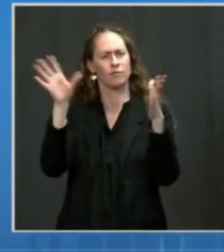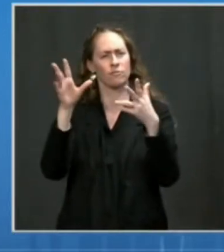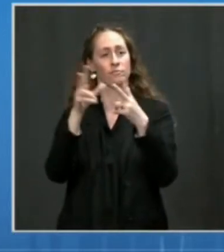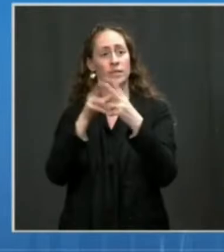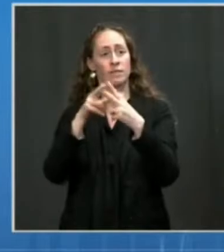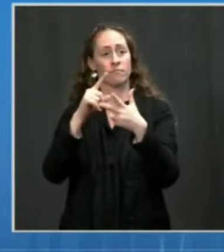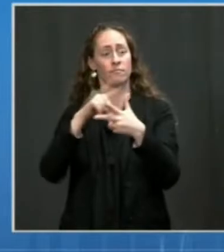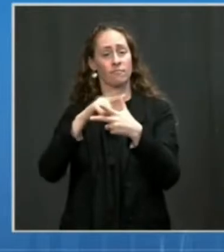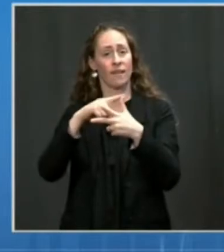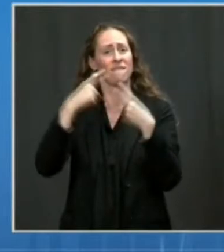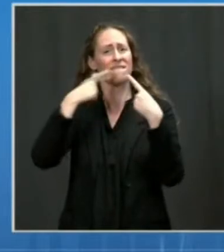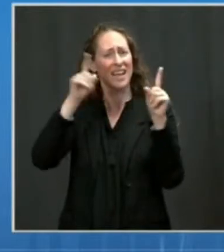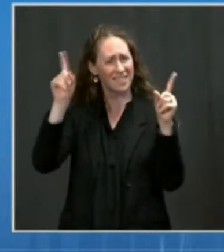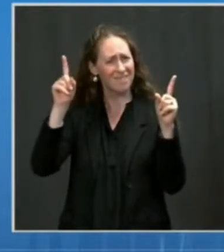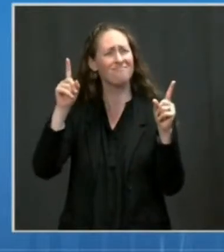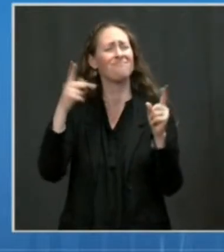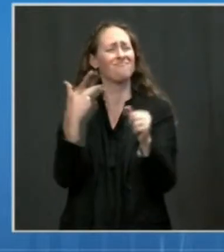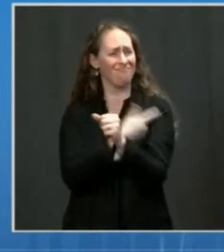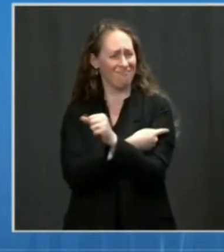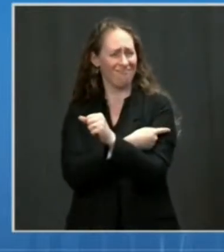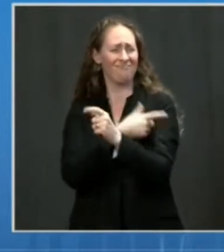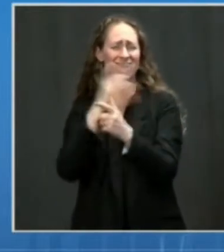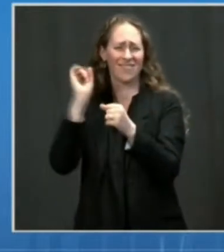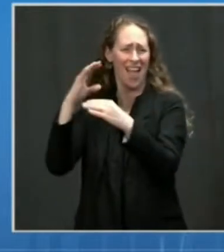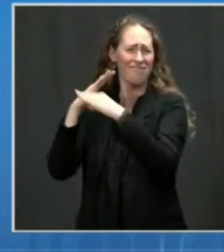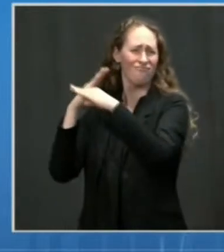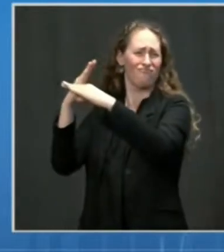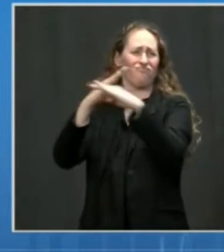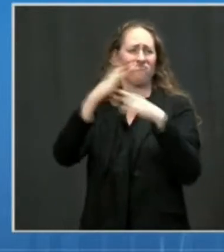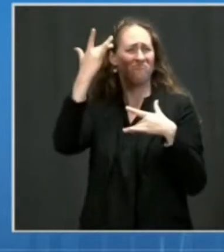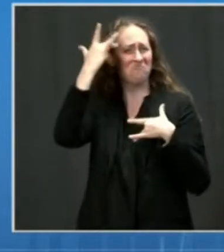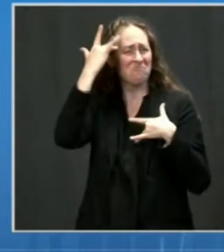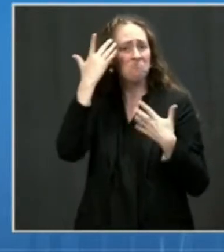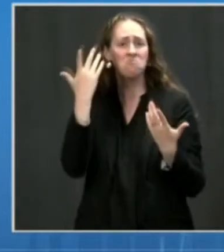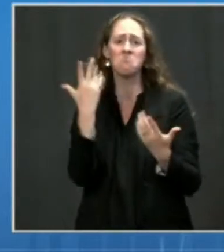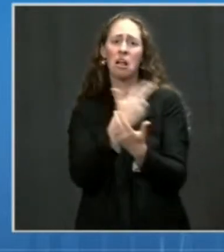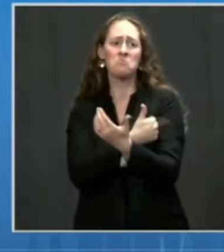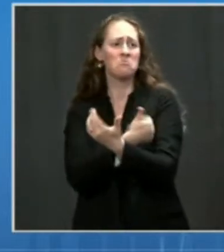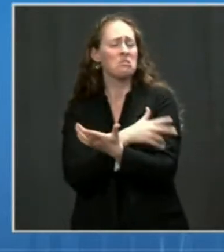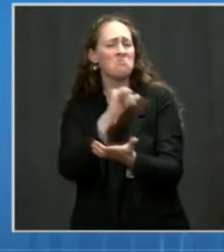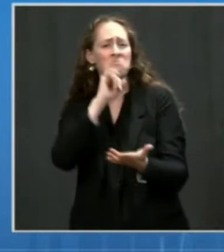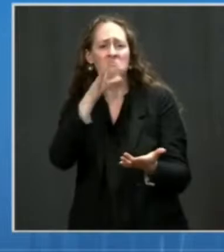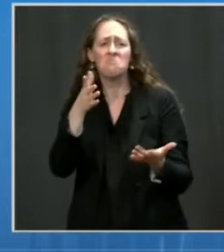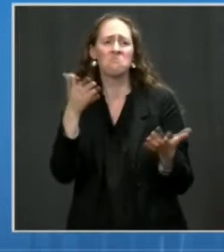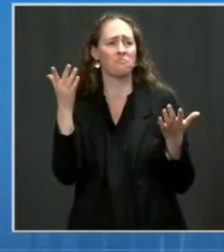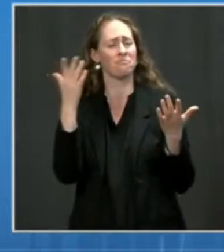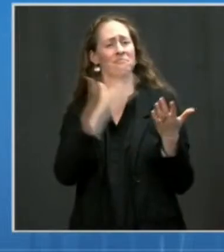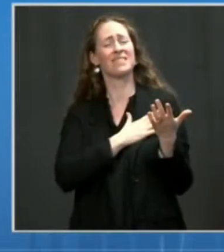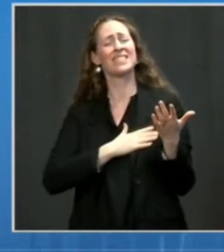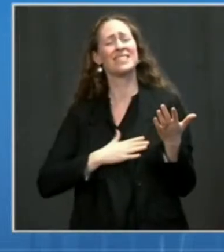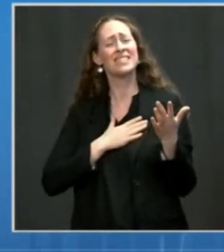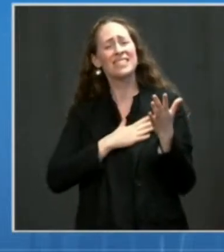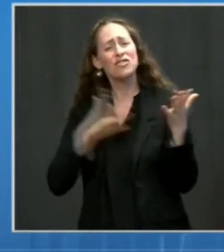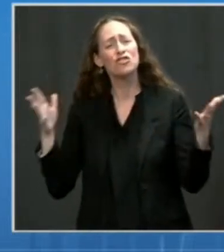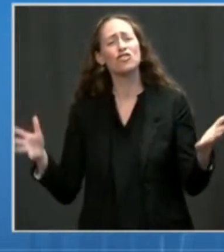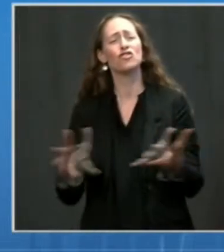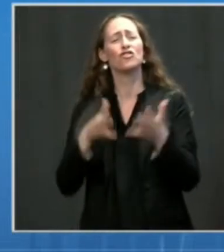THINGS YOU NEED TO KNOW.